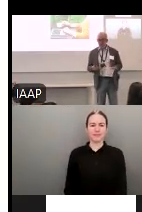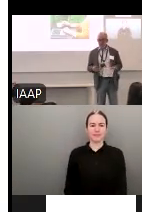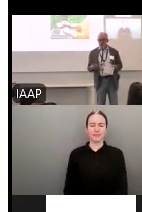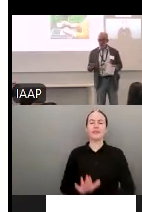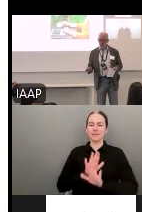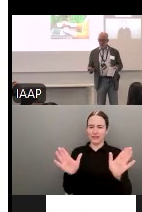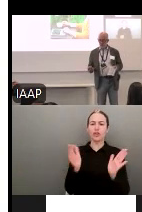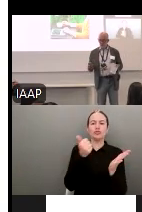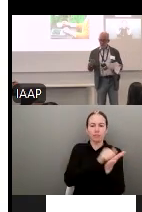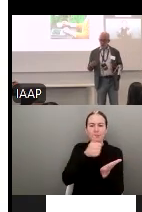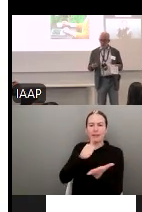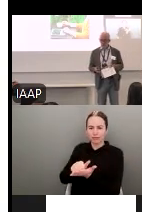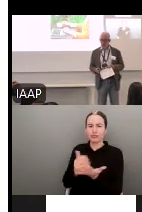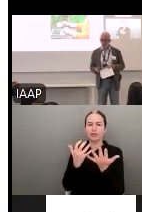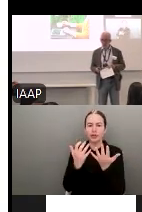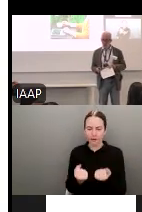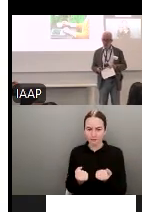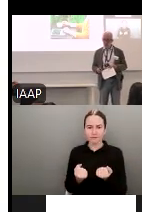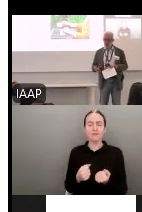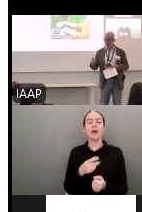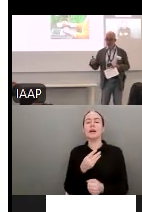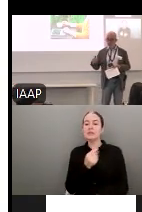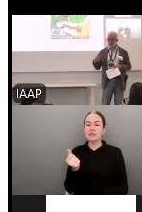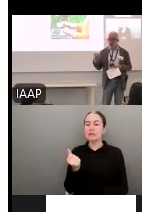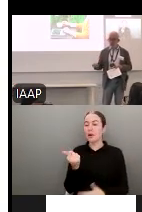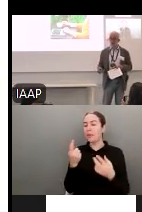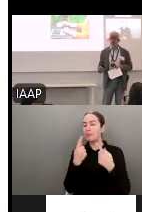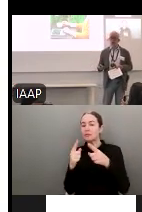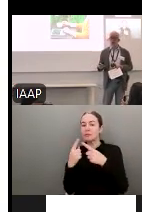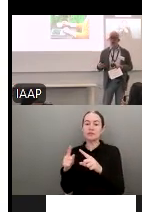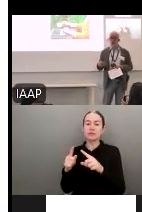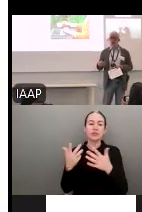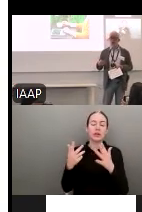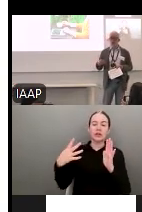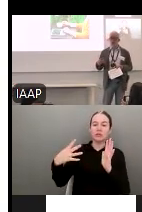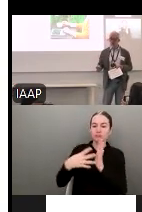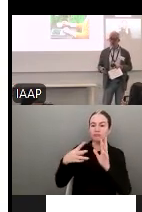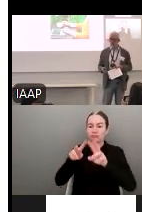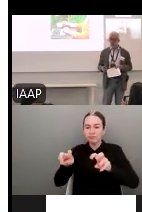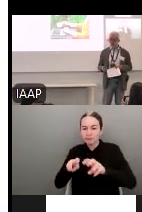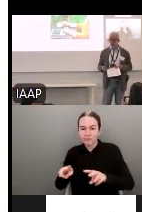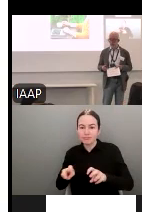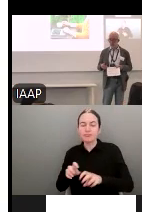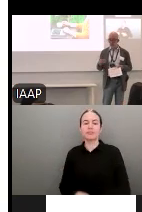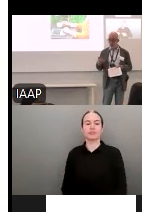regarding, for instance, here in Denmark and also have been a mapping of how society your organization can work,